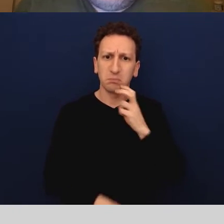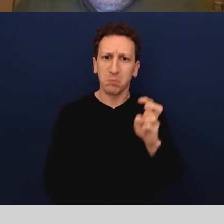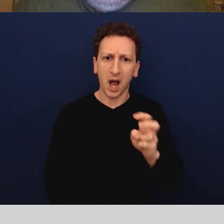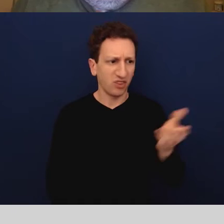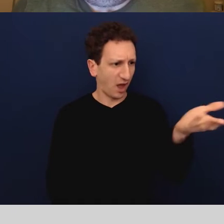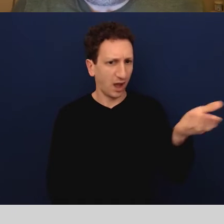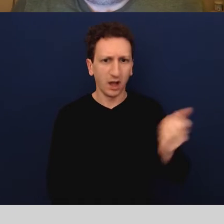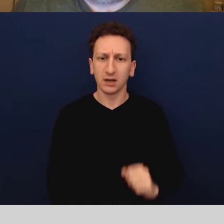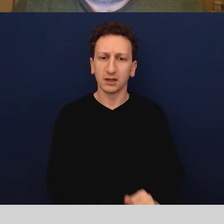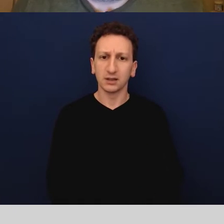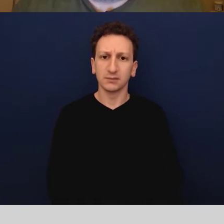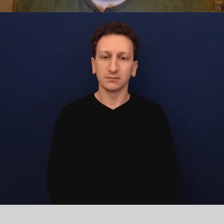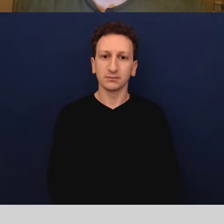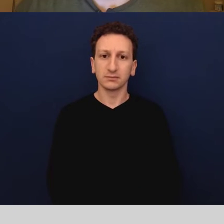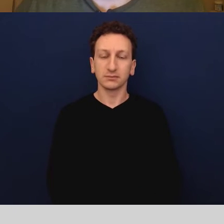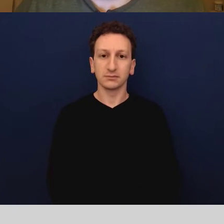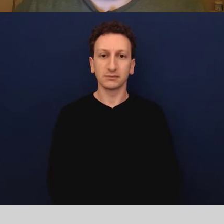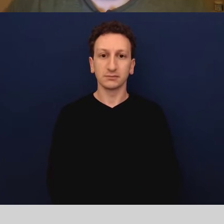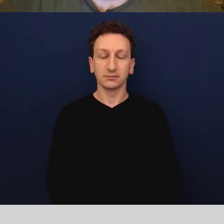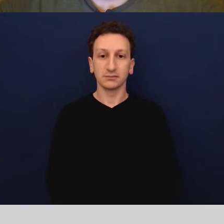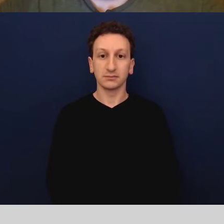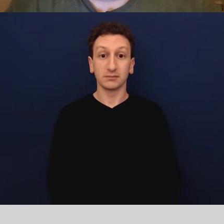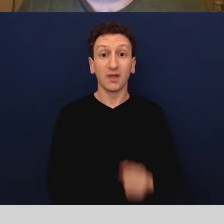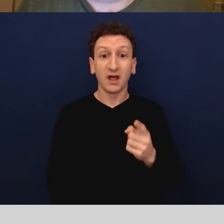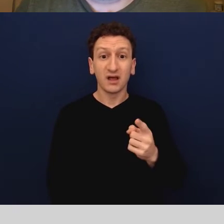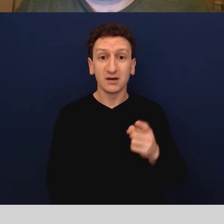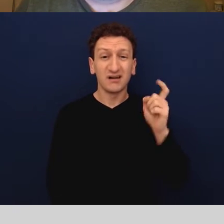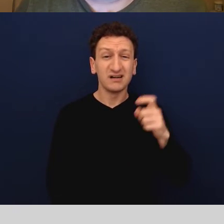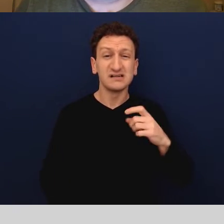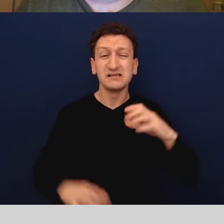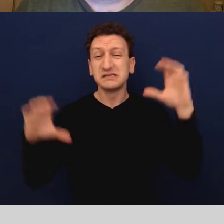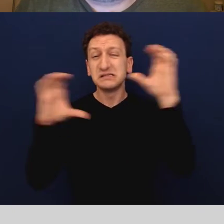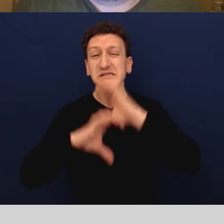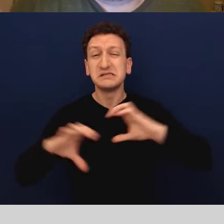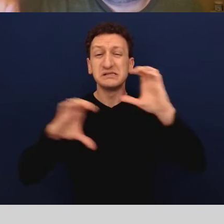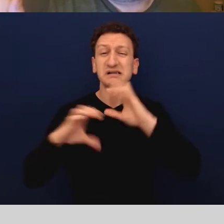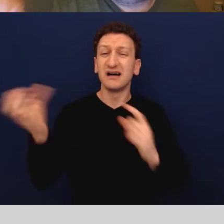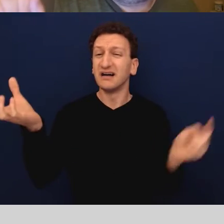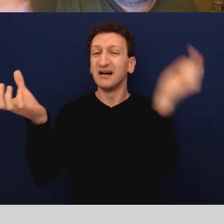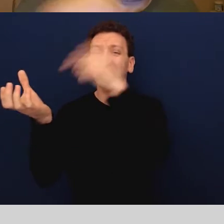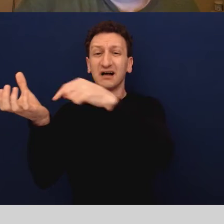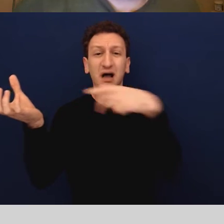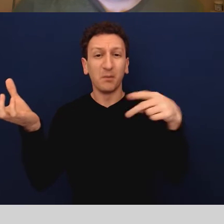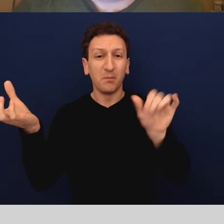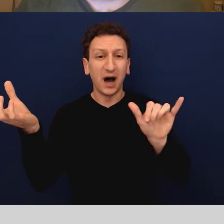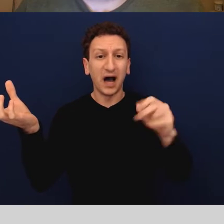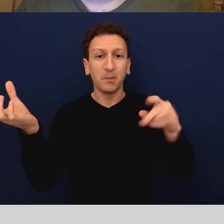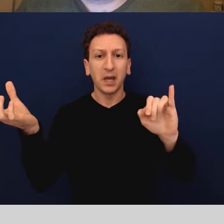And you don't even have to look far. You don't have to look outside of PyPI because python has another awesome thing